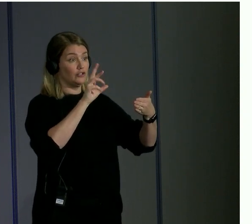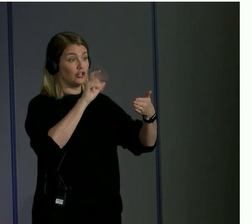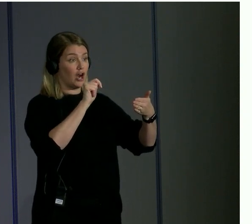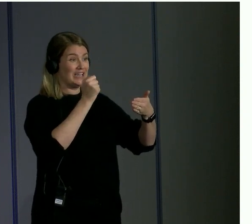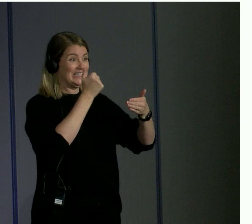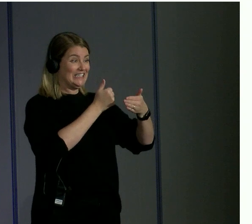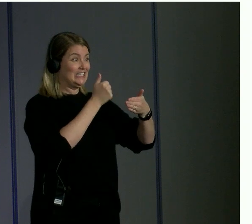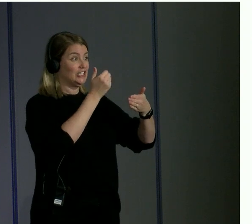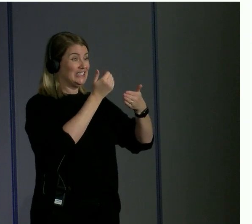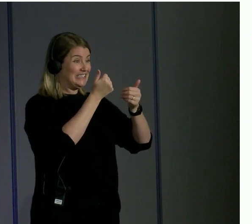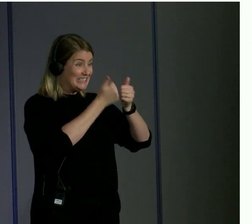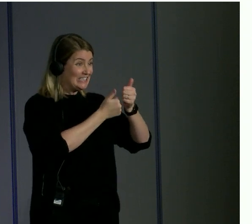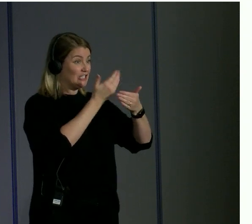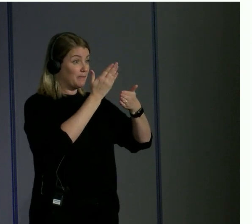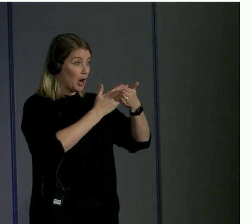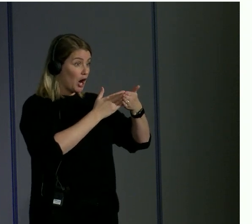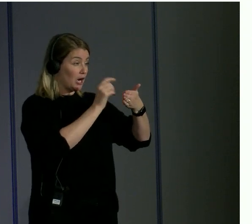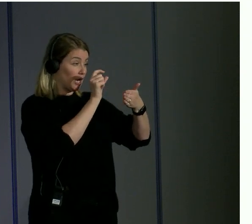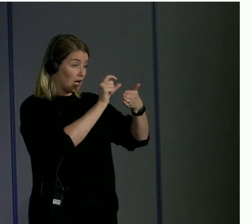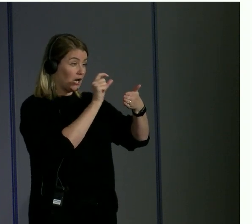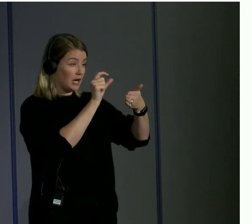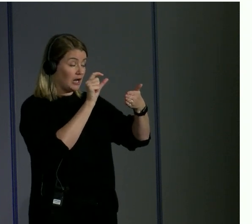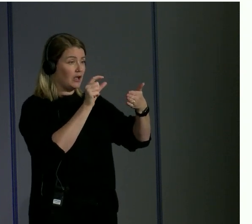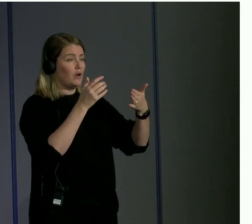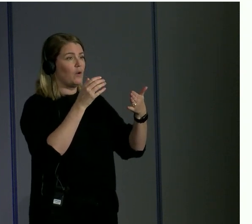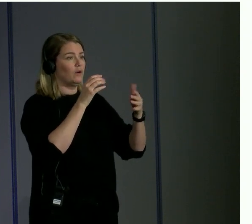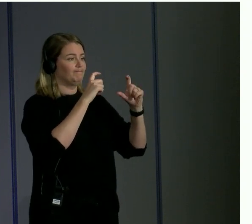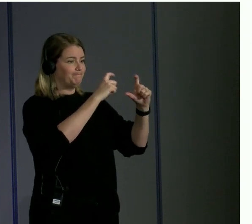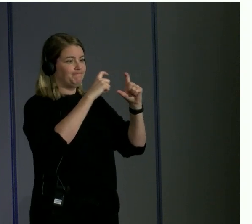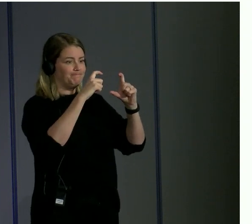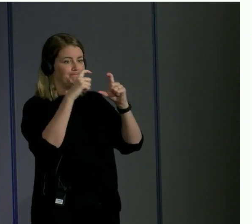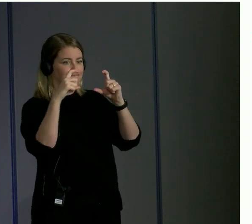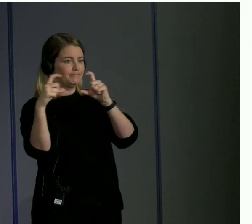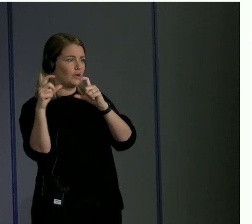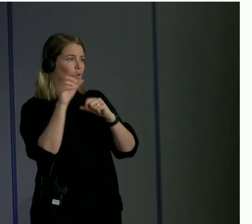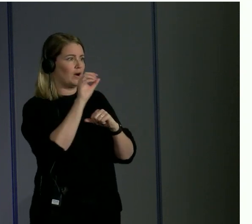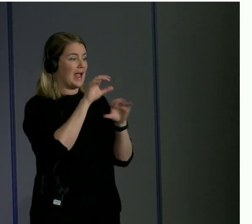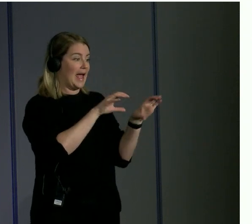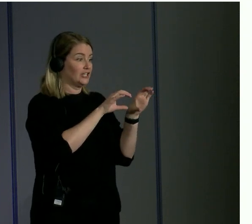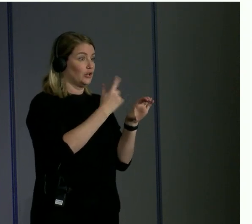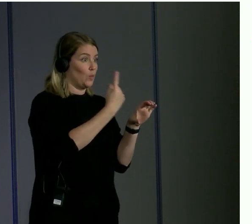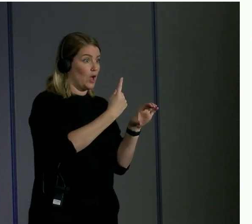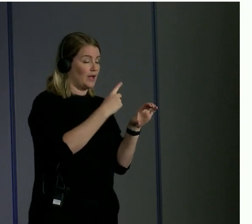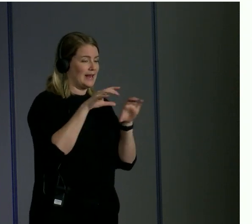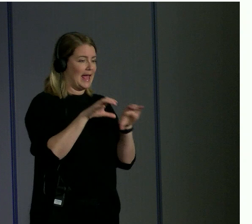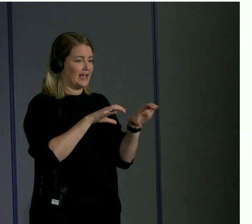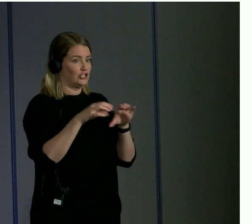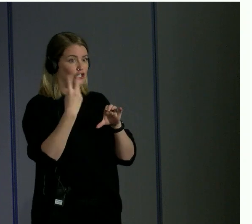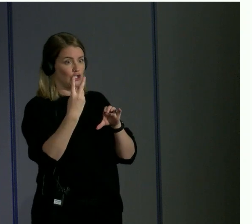the information between action one and action two? Is how do I walk them through all the